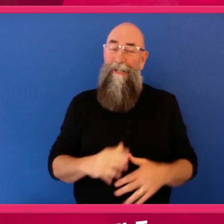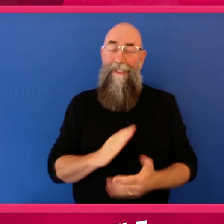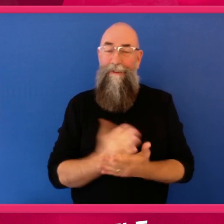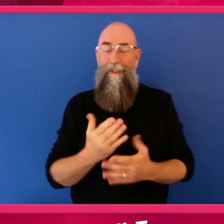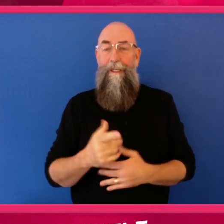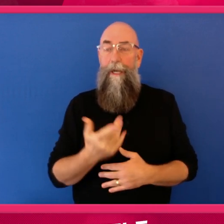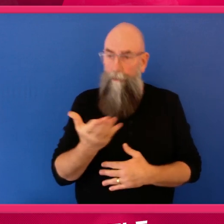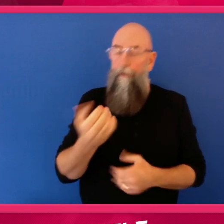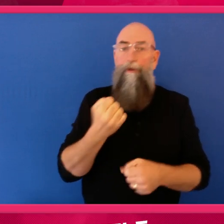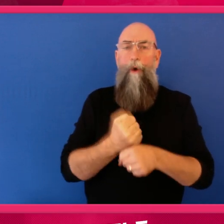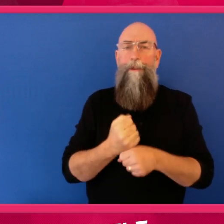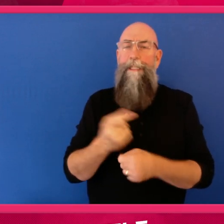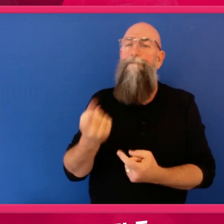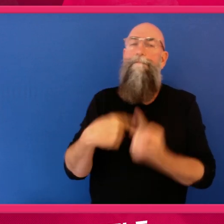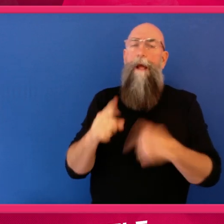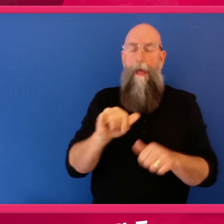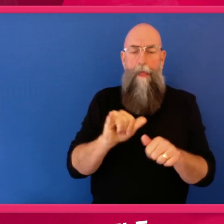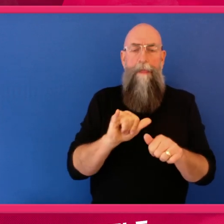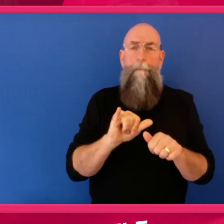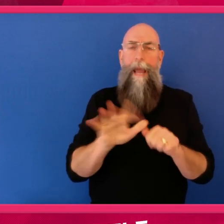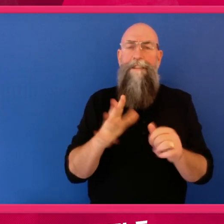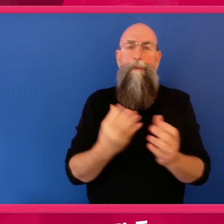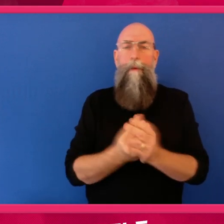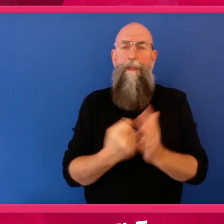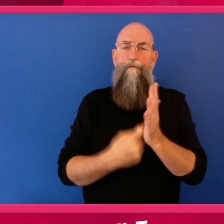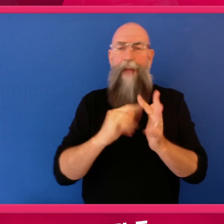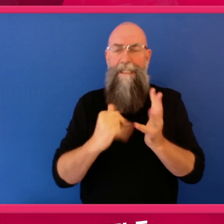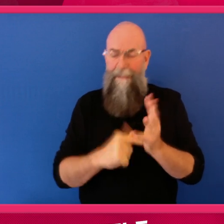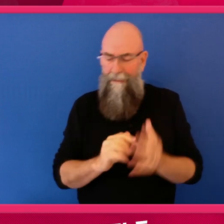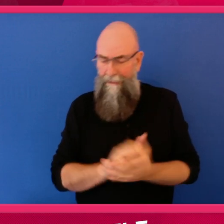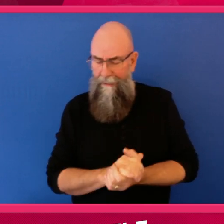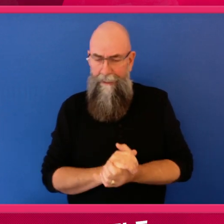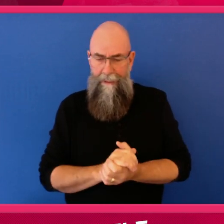Georgie Tunny: I have to start off with the track cycling. So you've made mention of it,